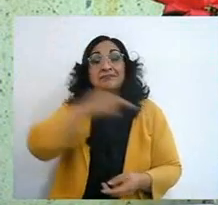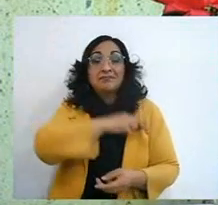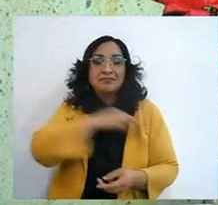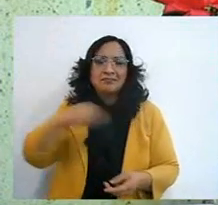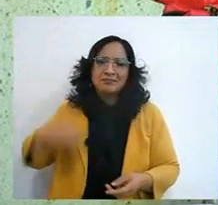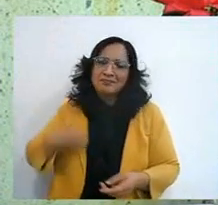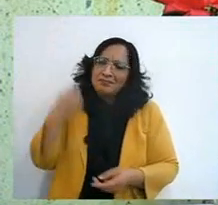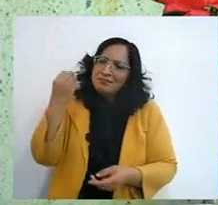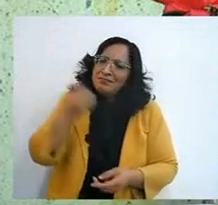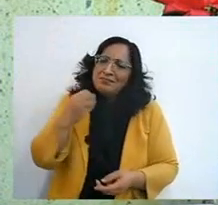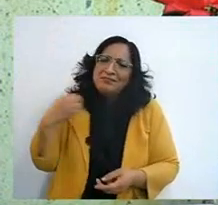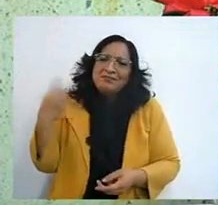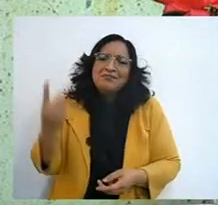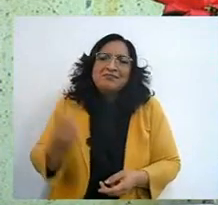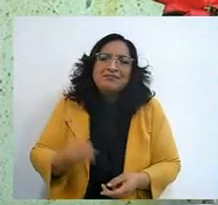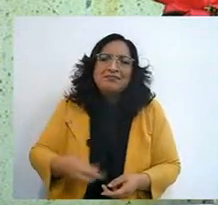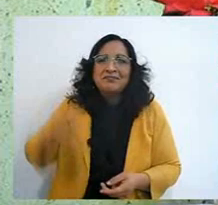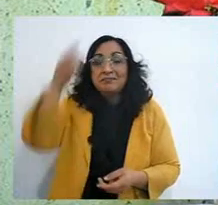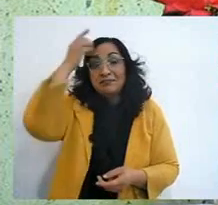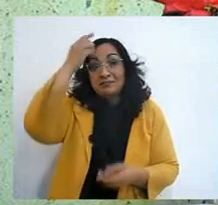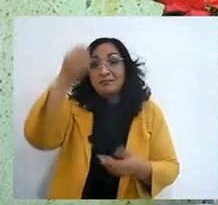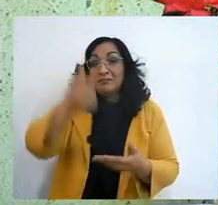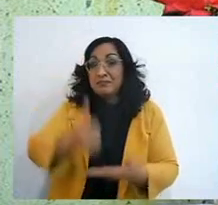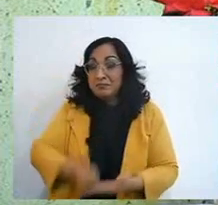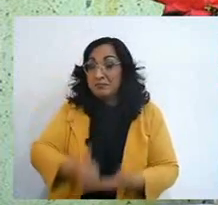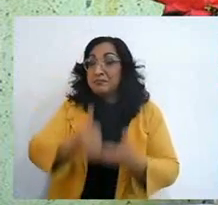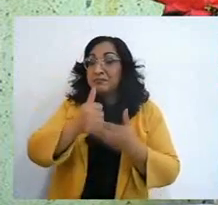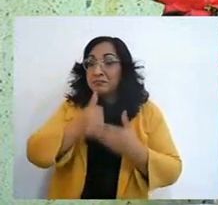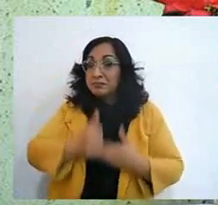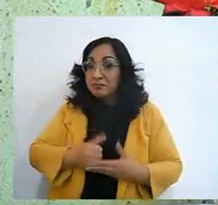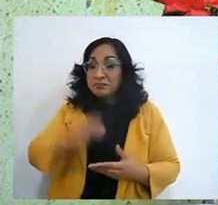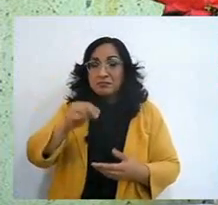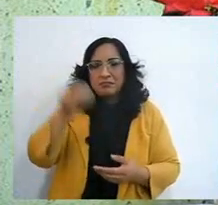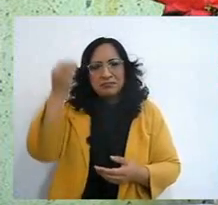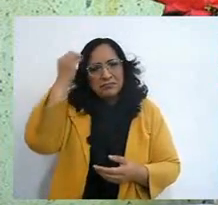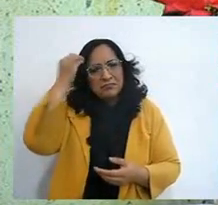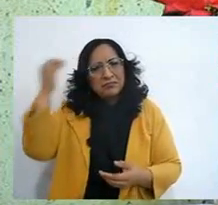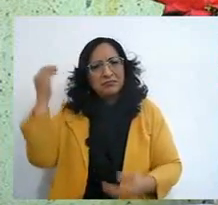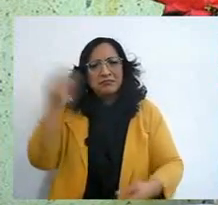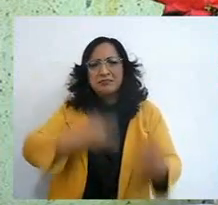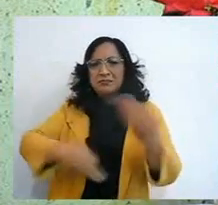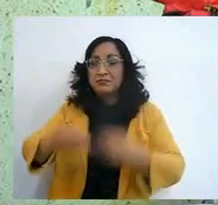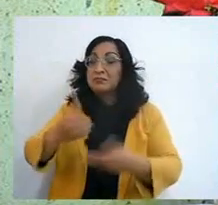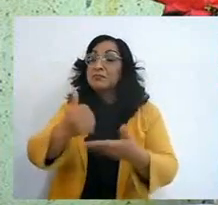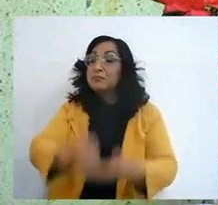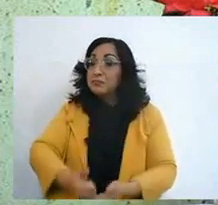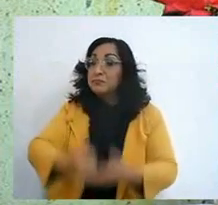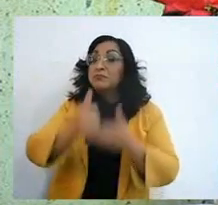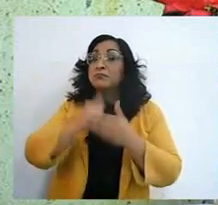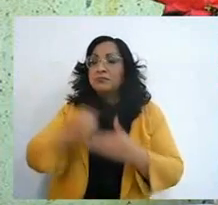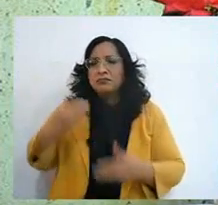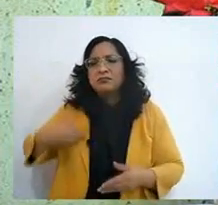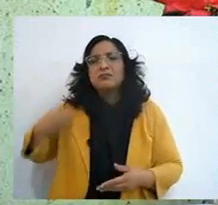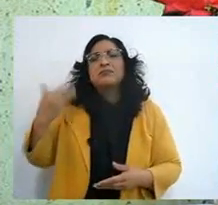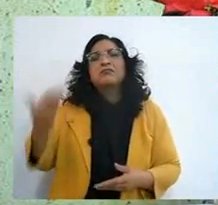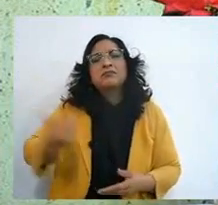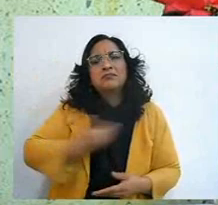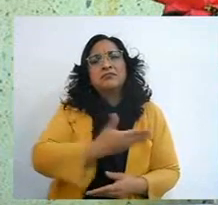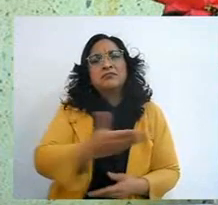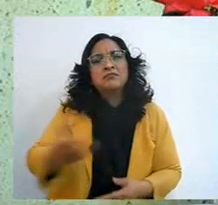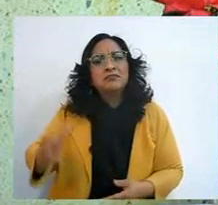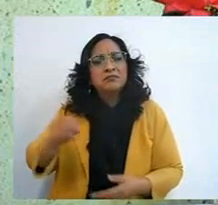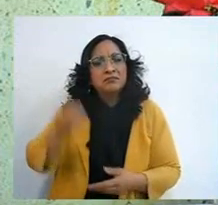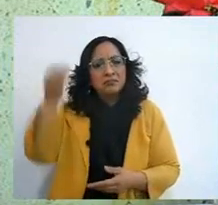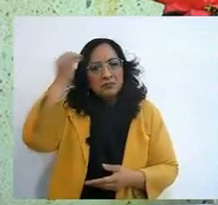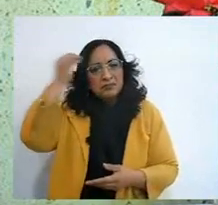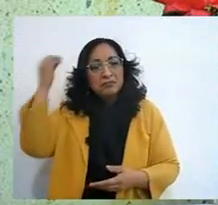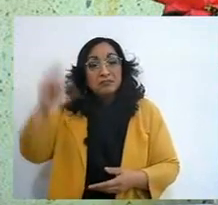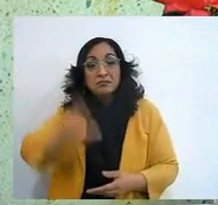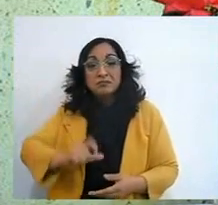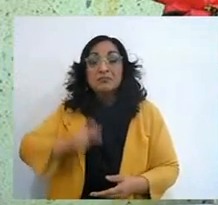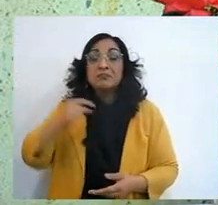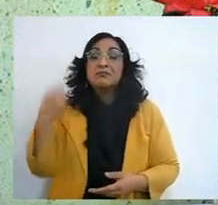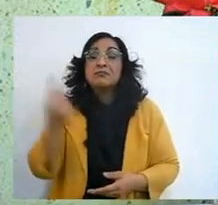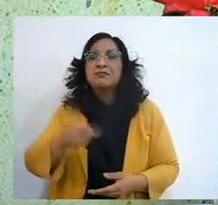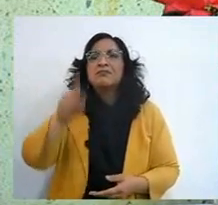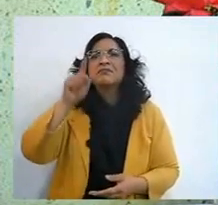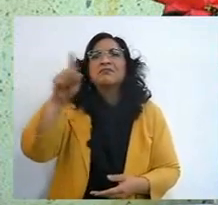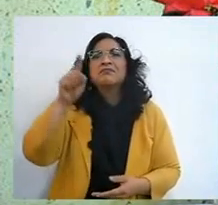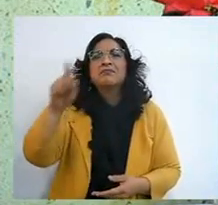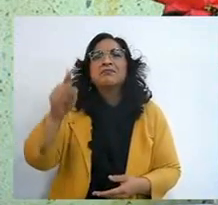tell him, Lord, help me not to forget any of your benefits and not to forget who you are, and where you got me from,